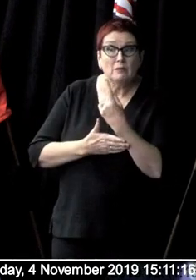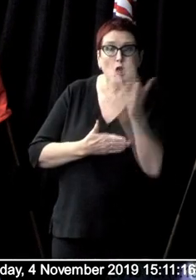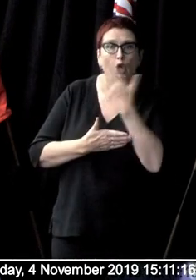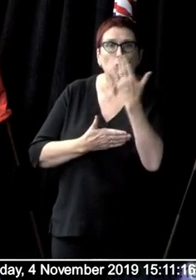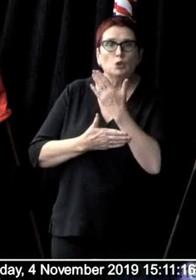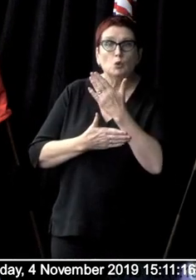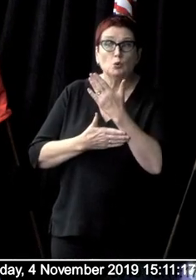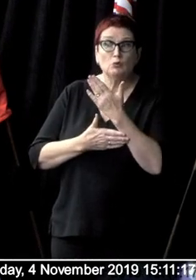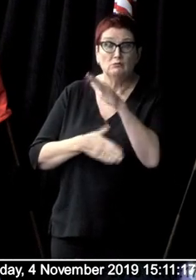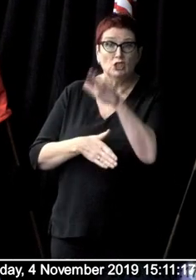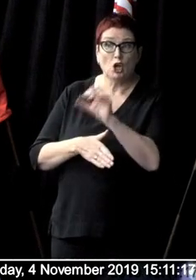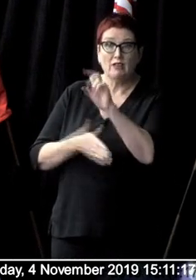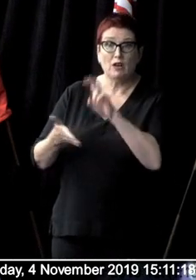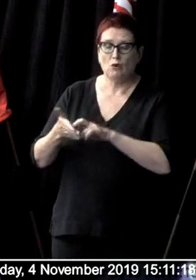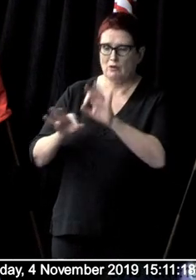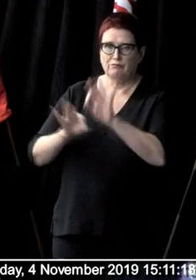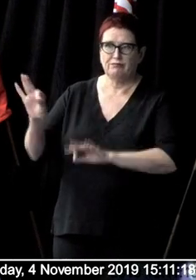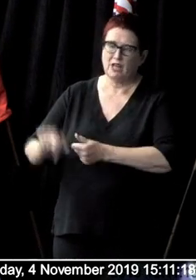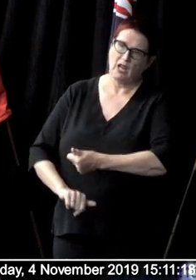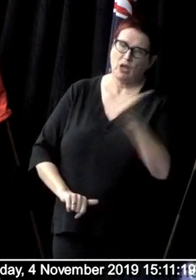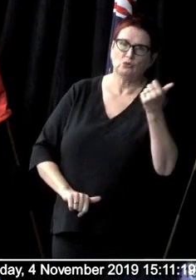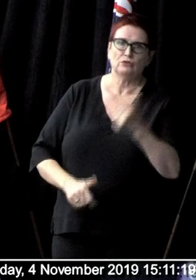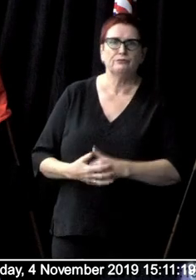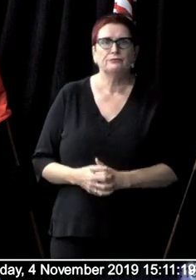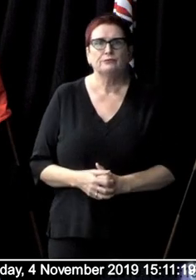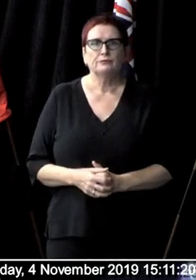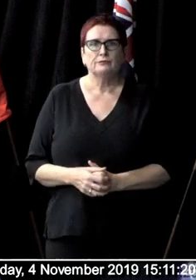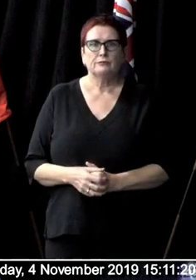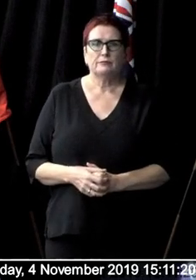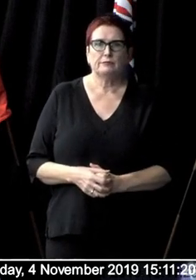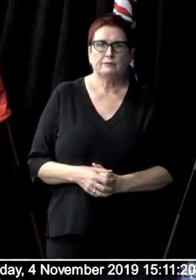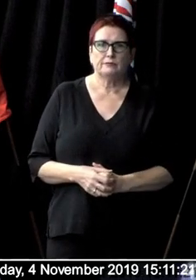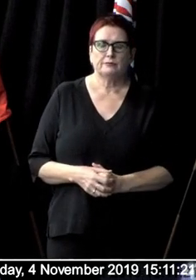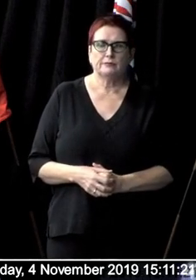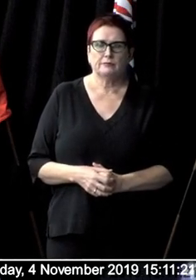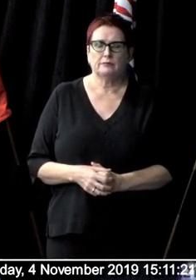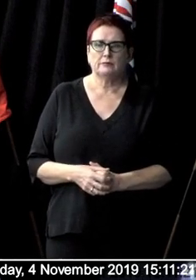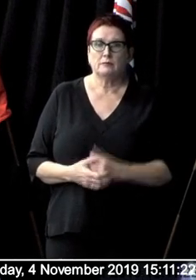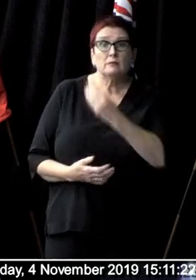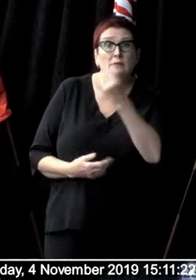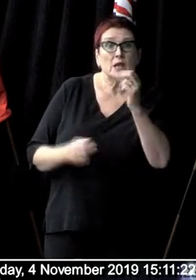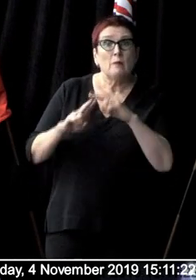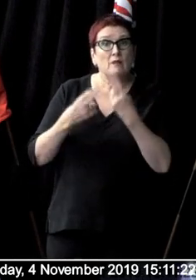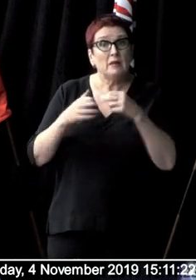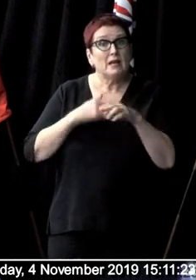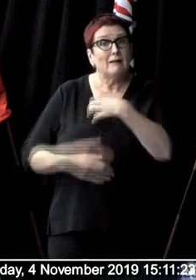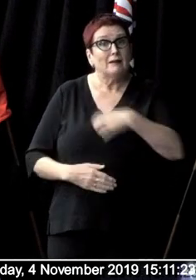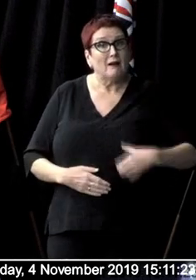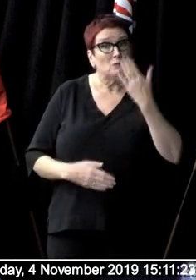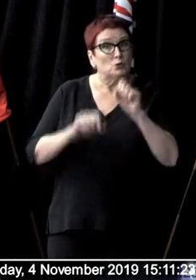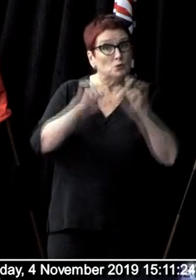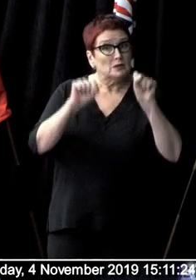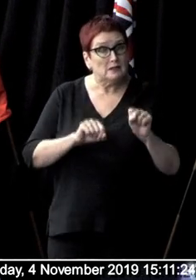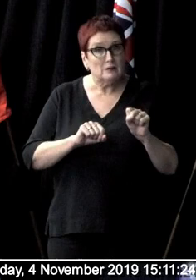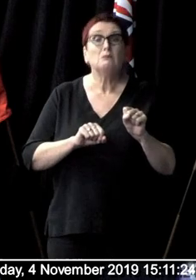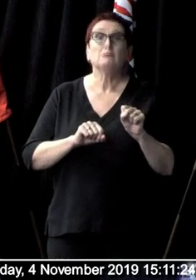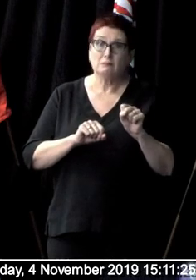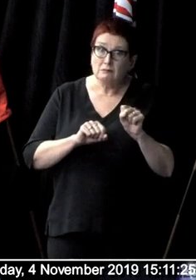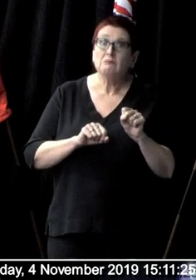There are families in the State School system who have found complaints upheld